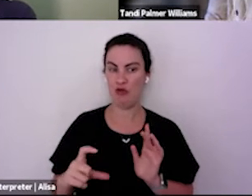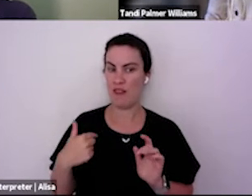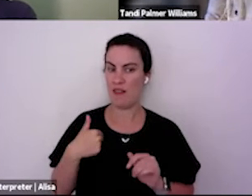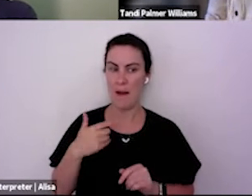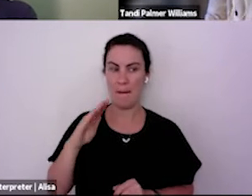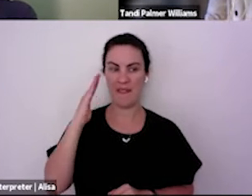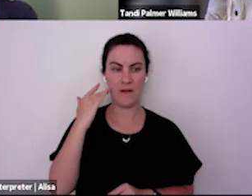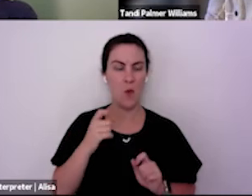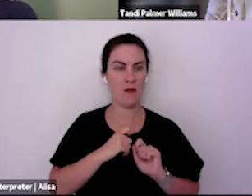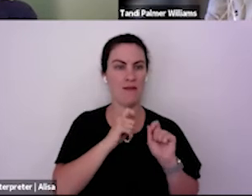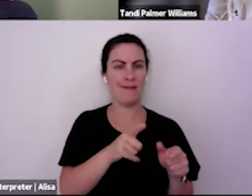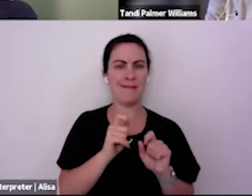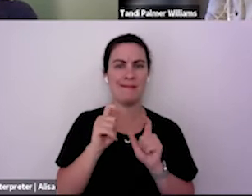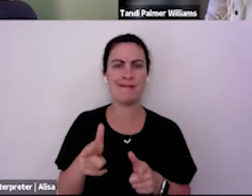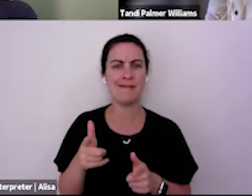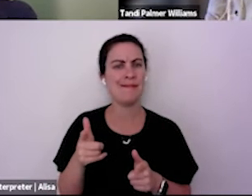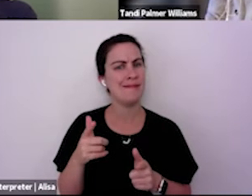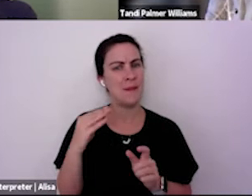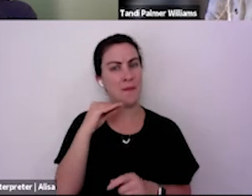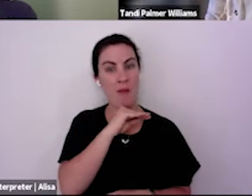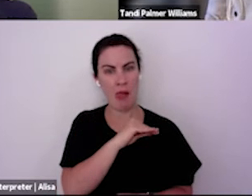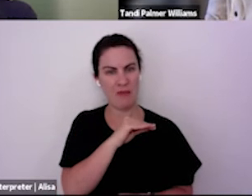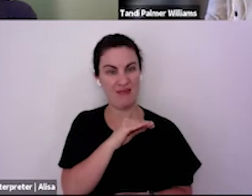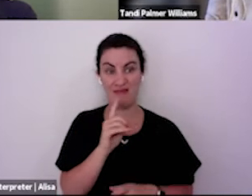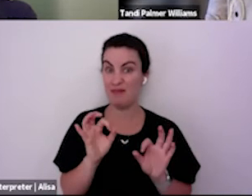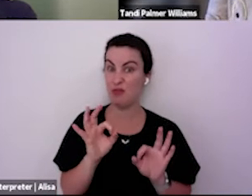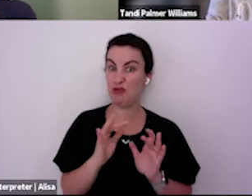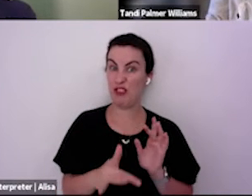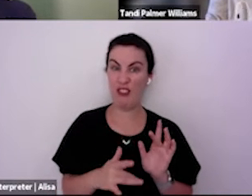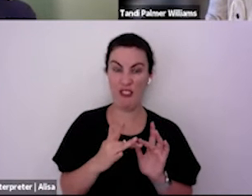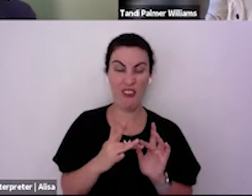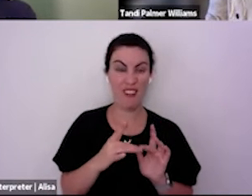It's not as easy to do, so digital is a good alternative.